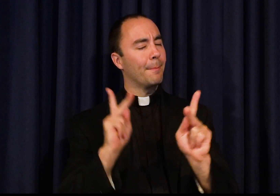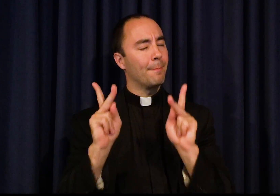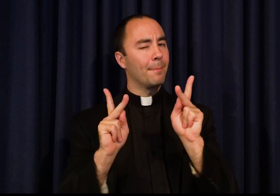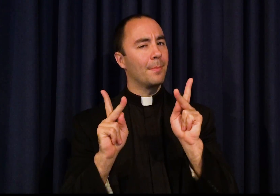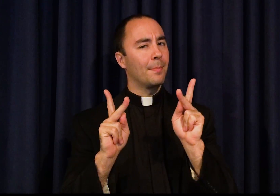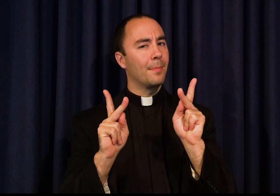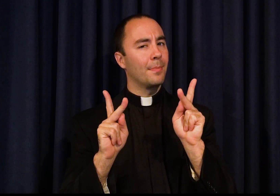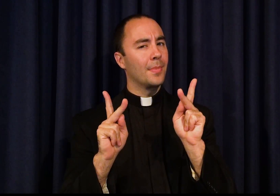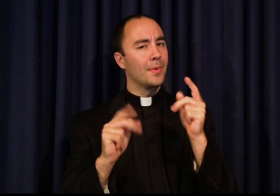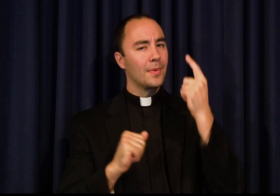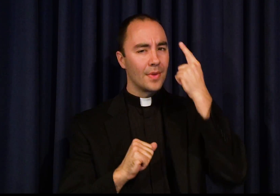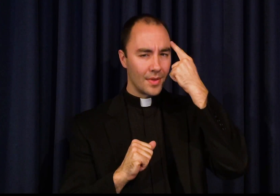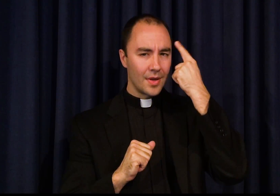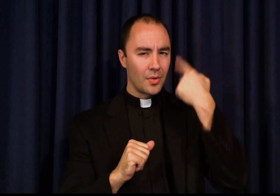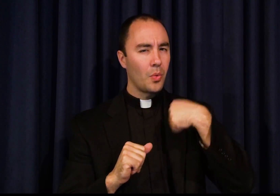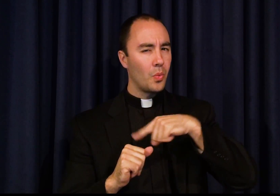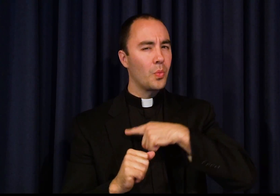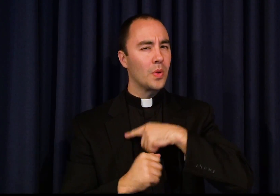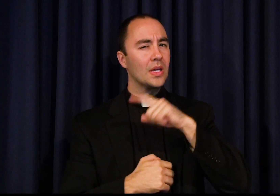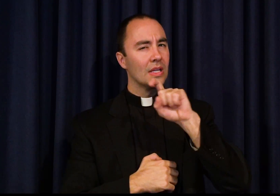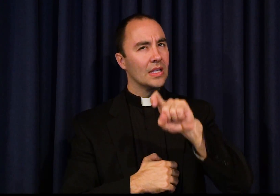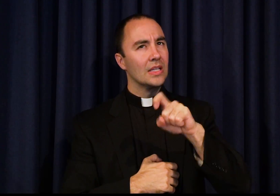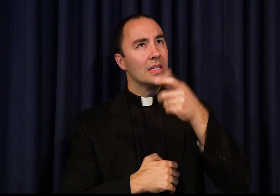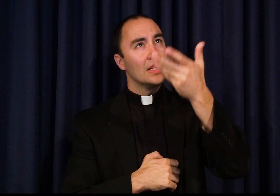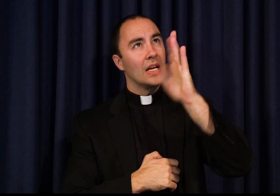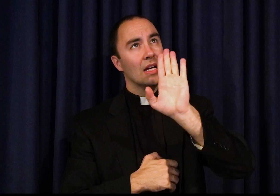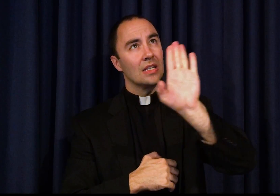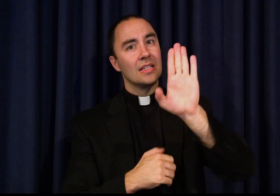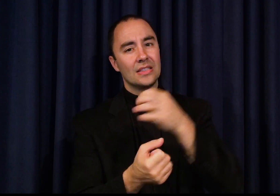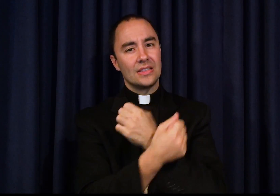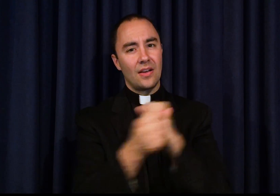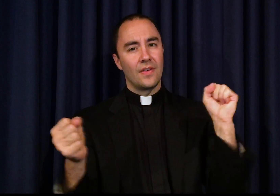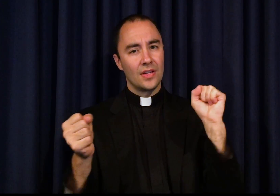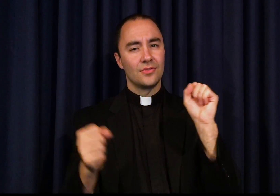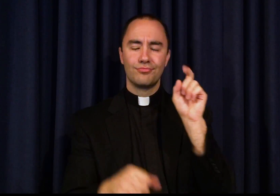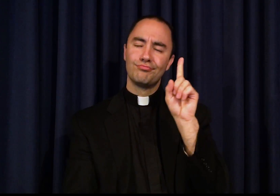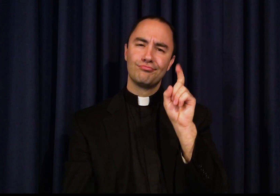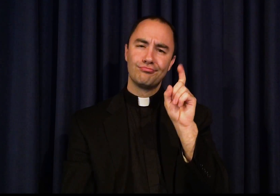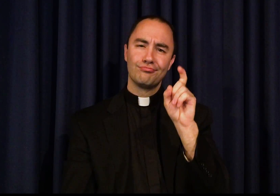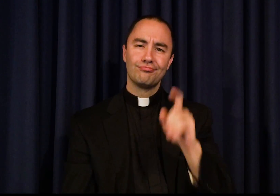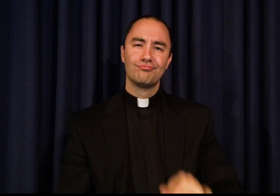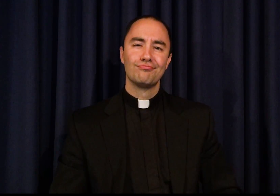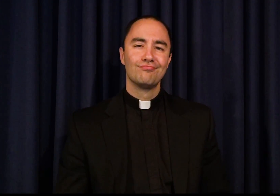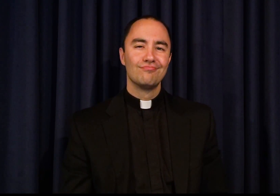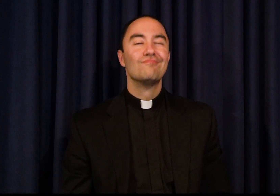Alright well how many people do you